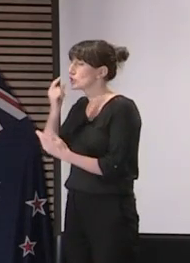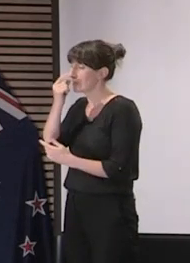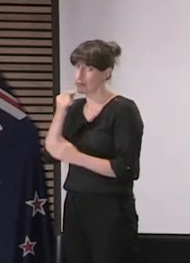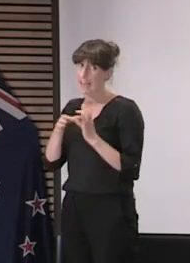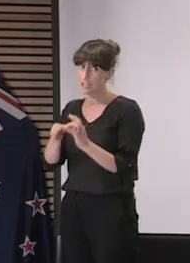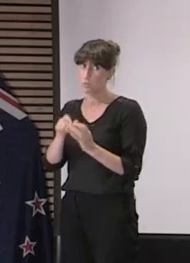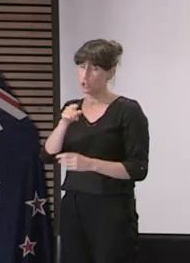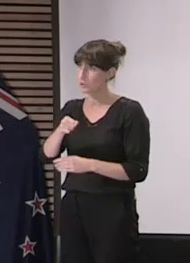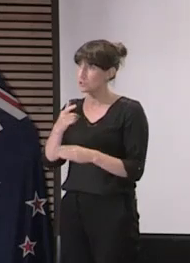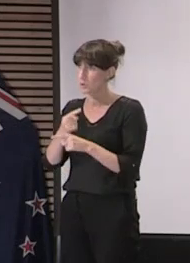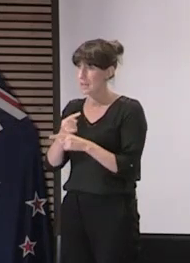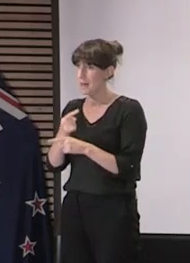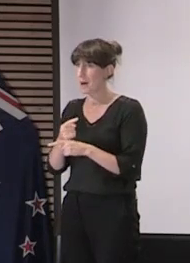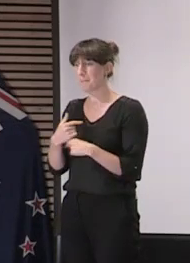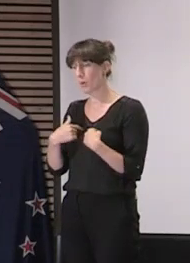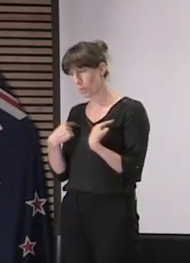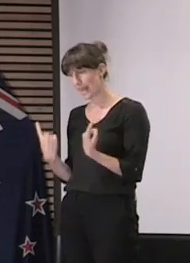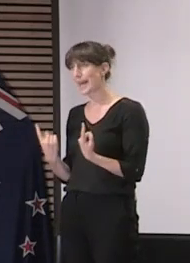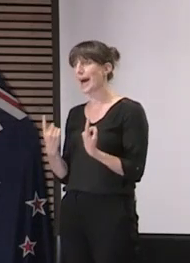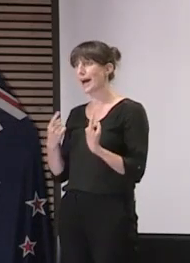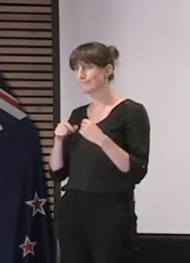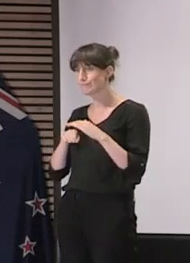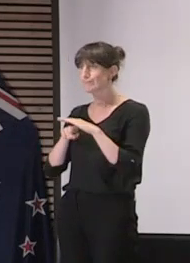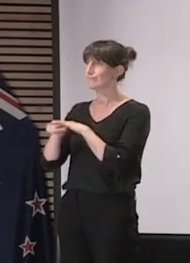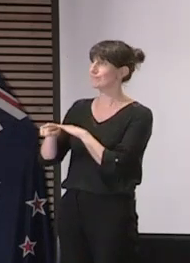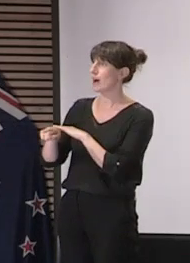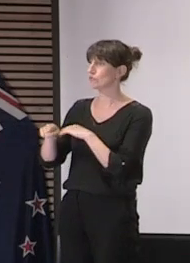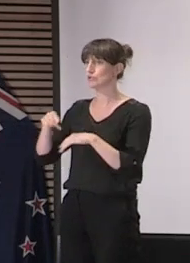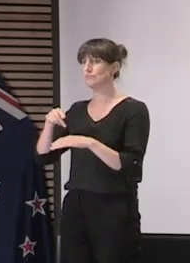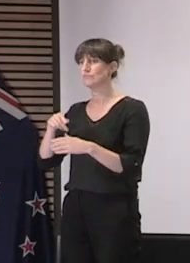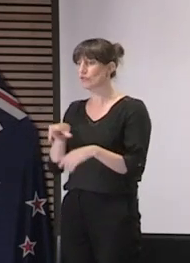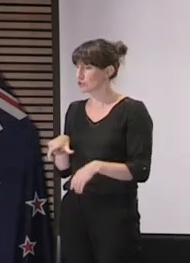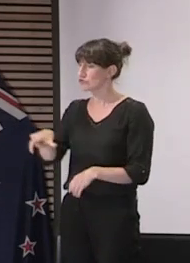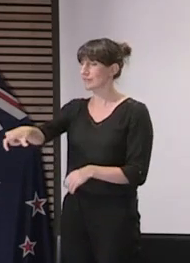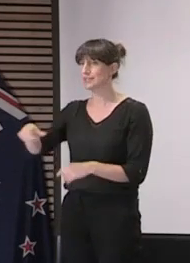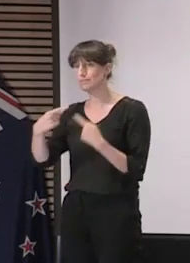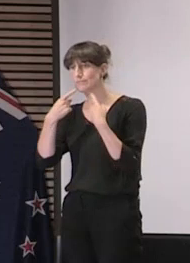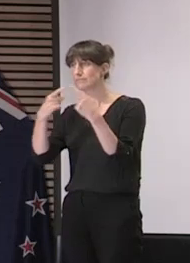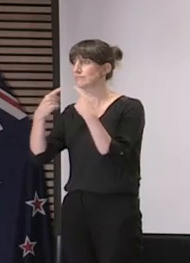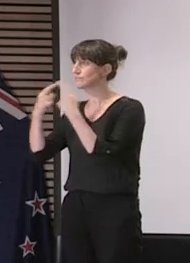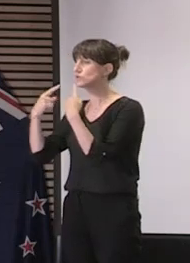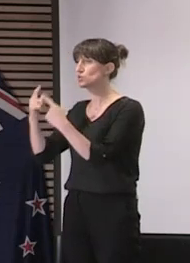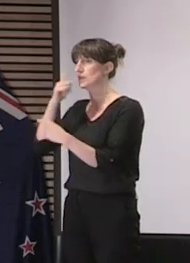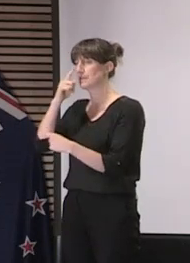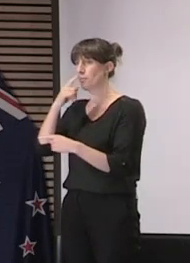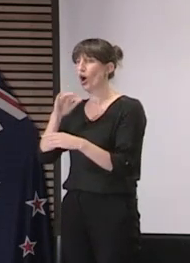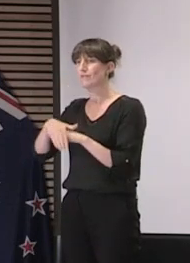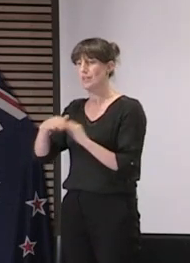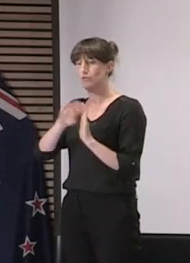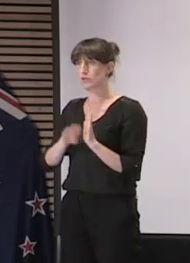you're mentioning. We are out on the streets speaking to people to establish the